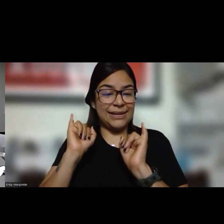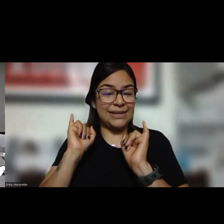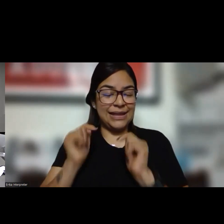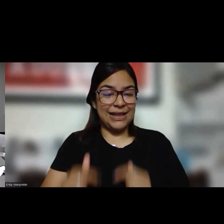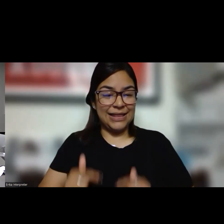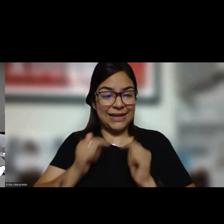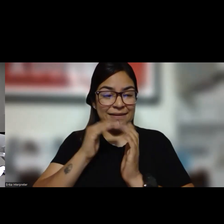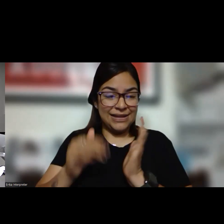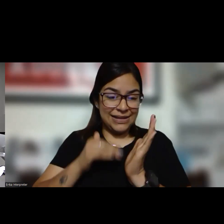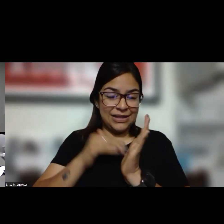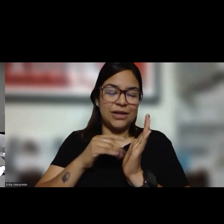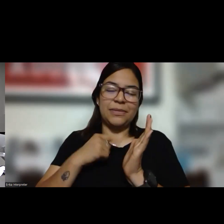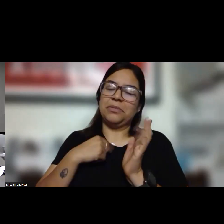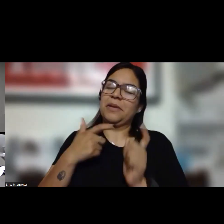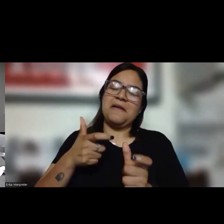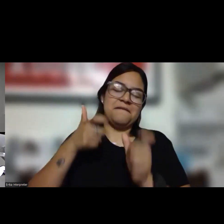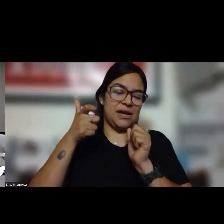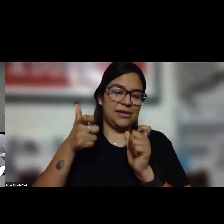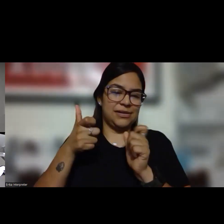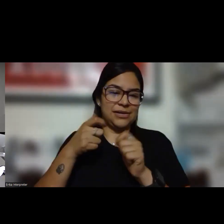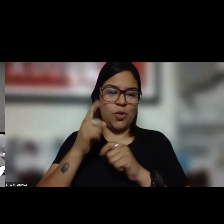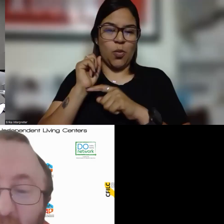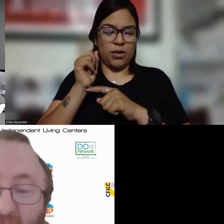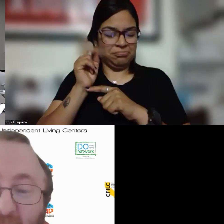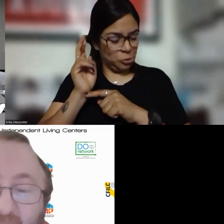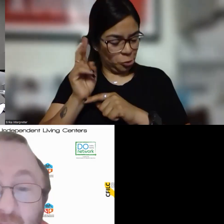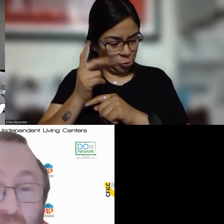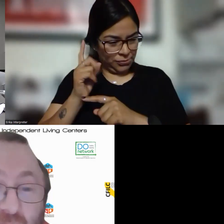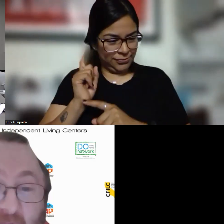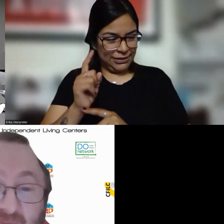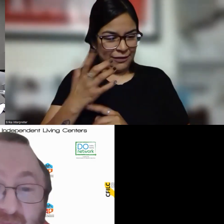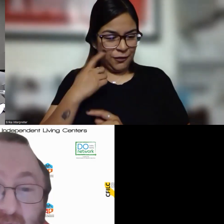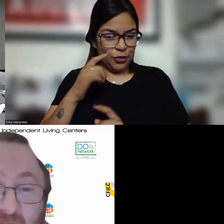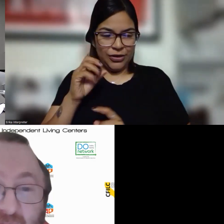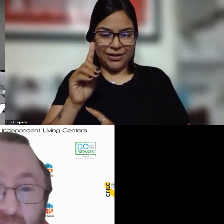going to talk really quick and leave a minute or two for uh Dan so lots of exciting things